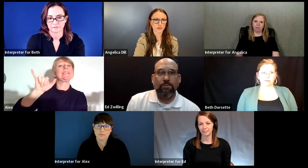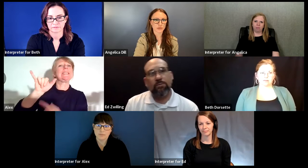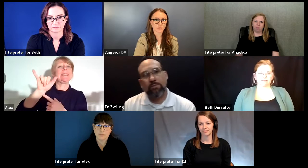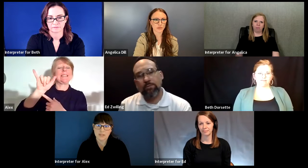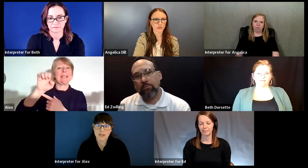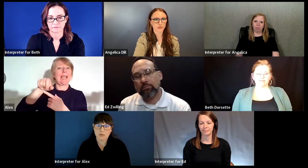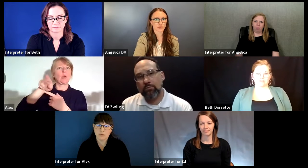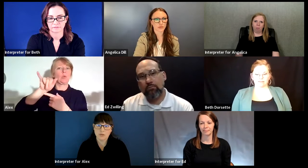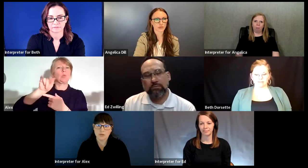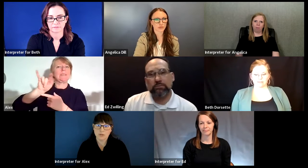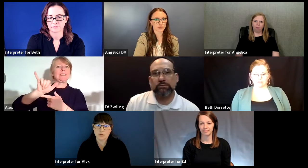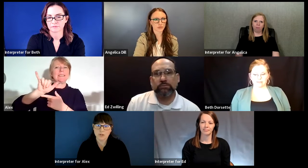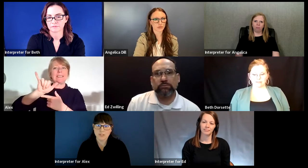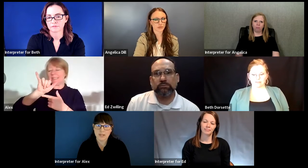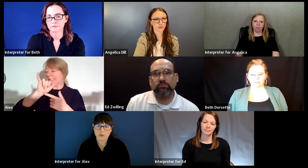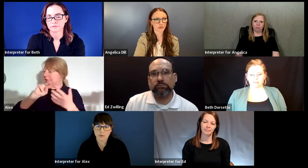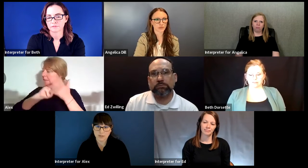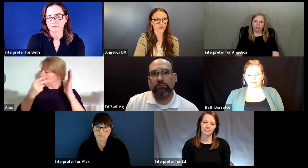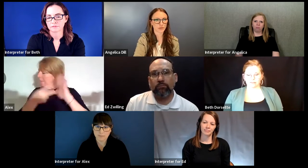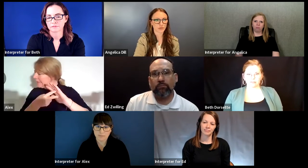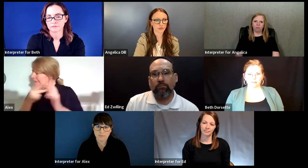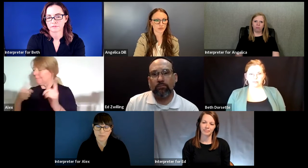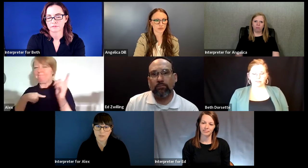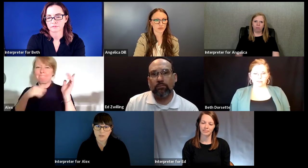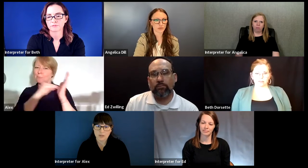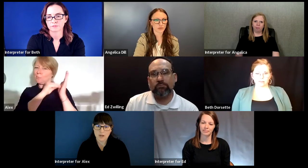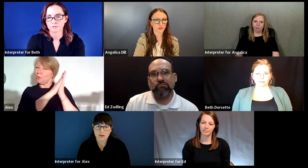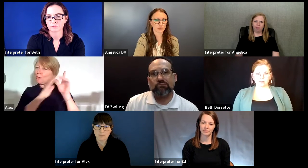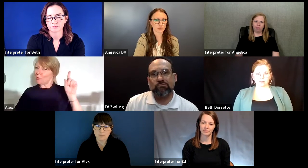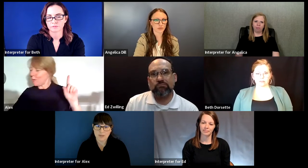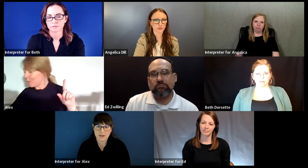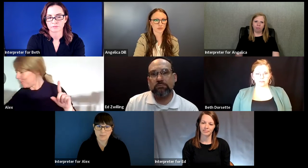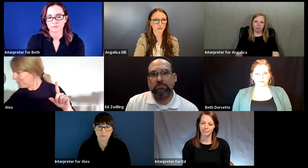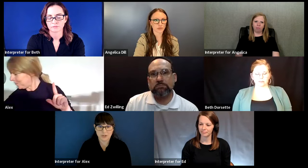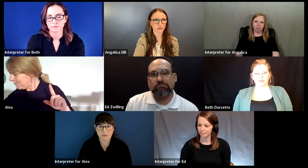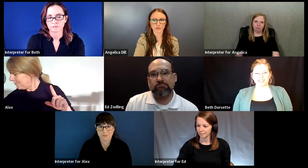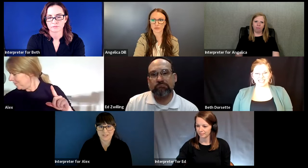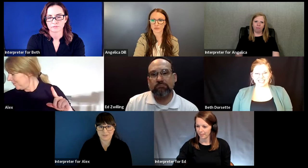Now, in regards to equity, and I put a note to myself.